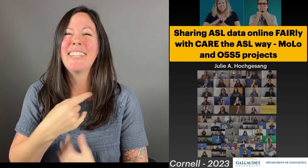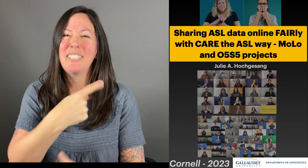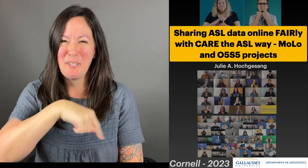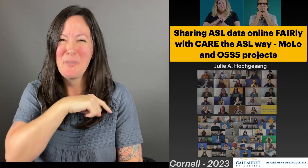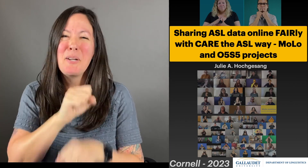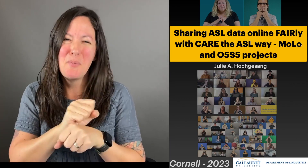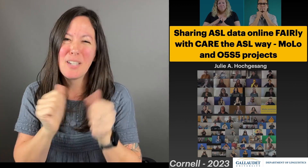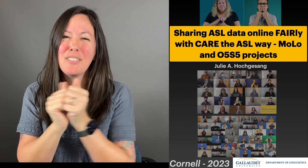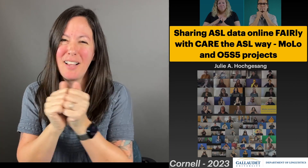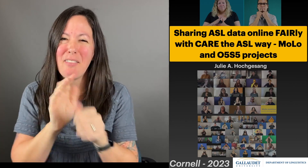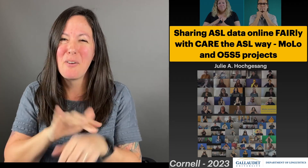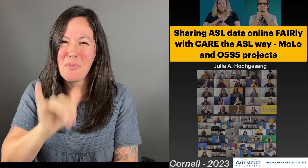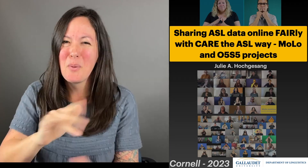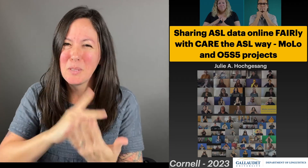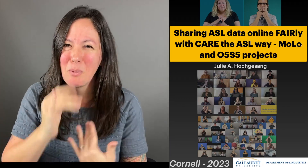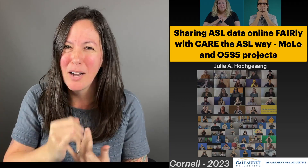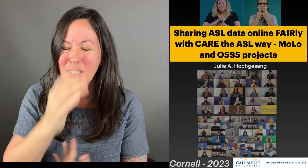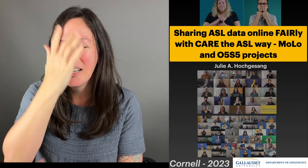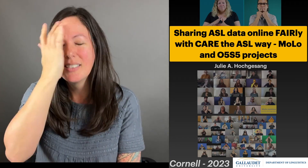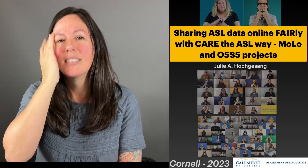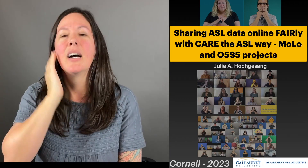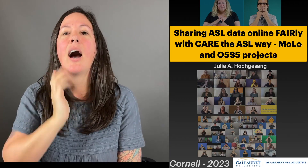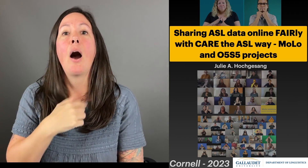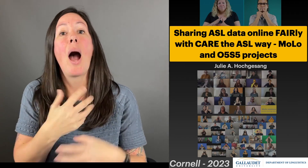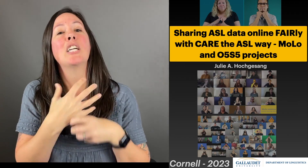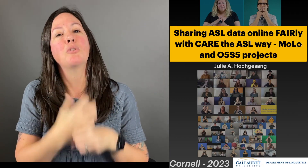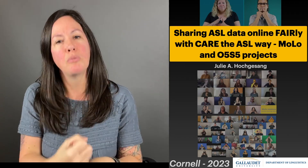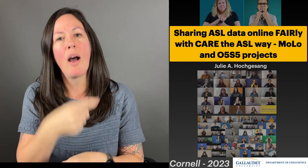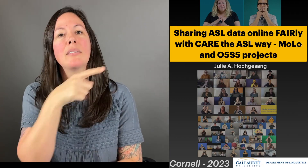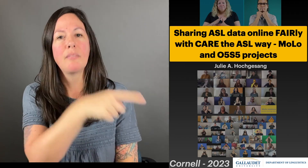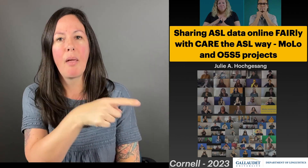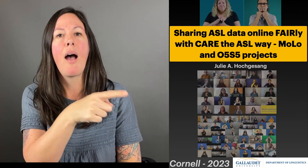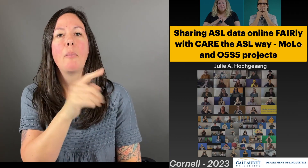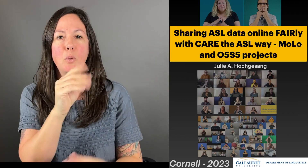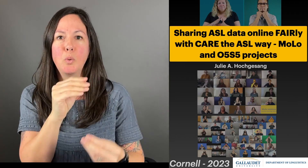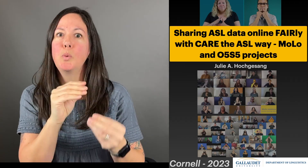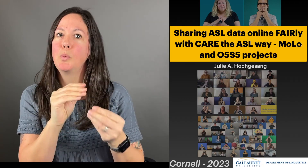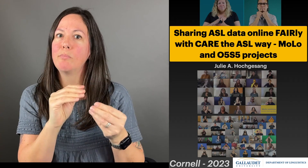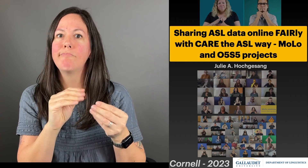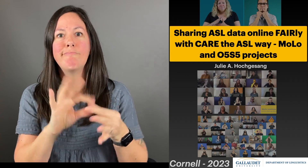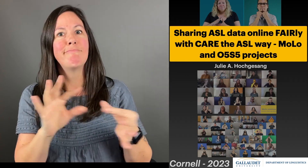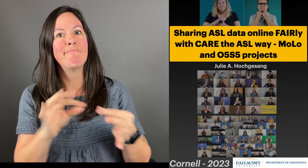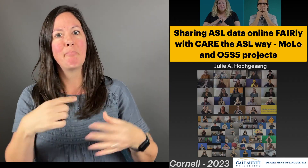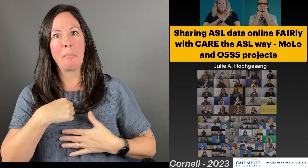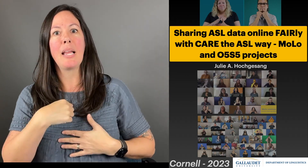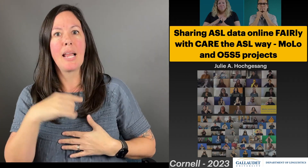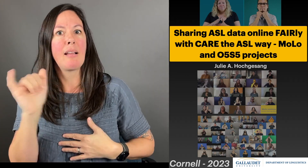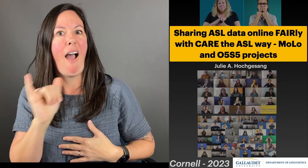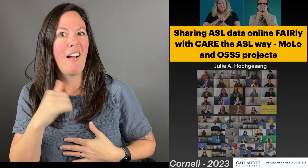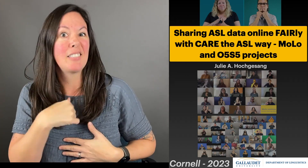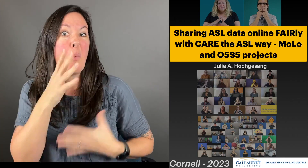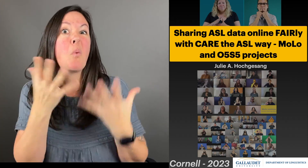worked together and especially on these two projects.